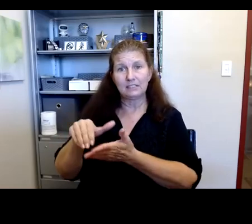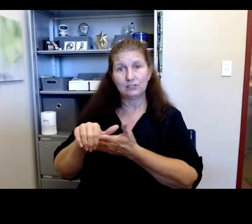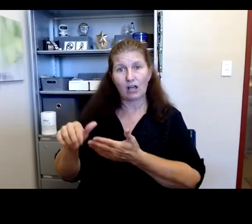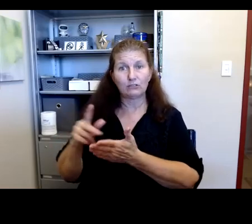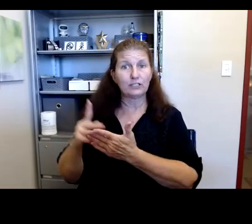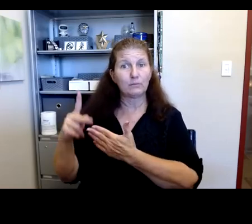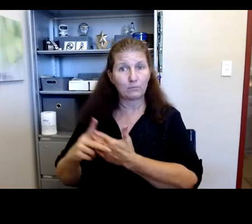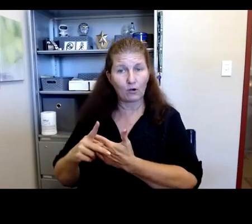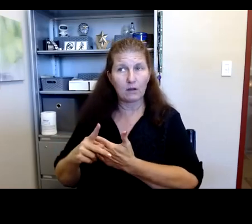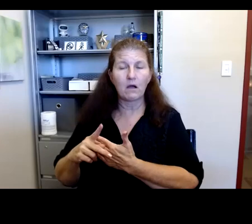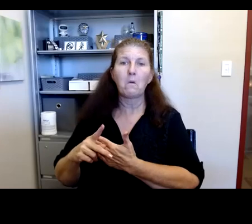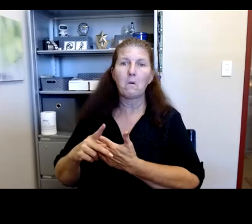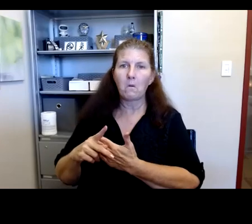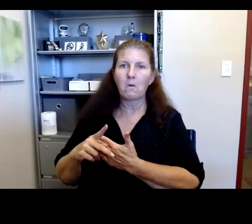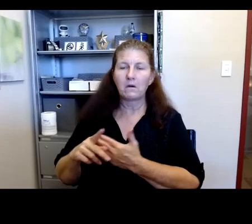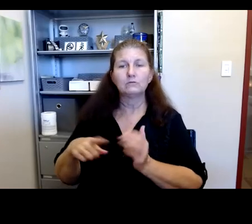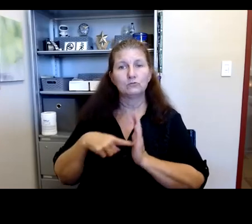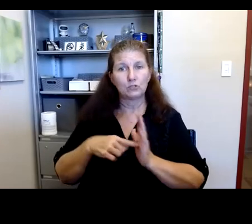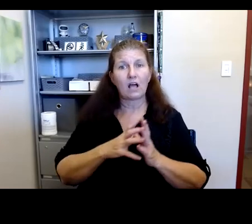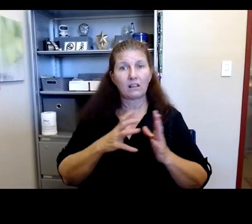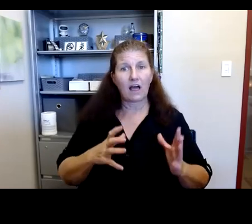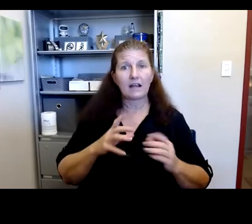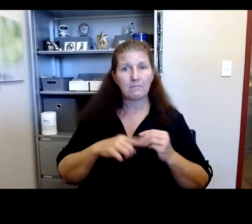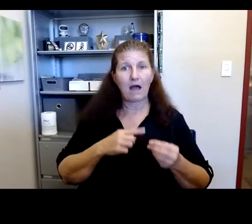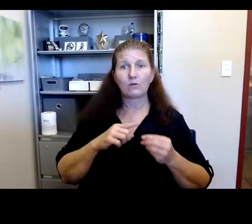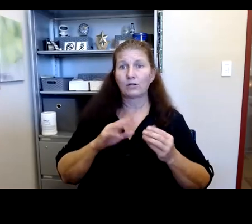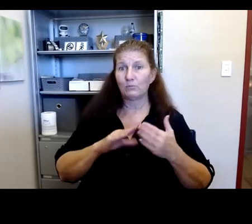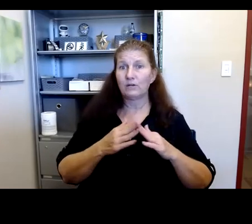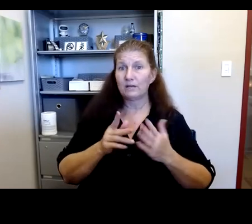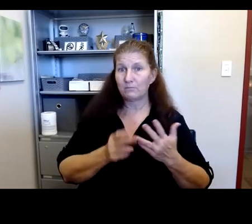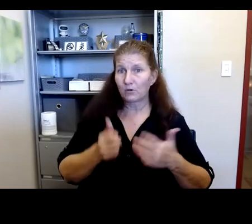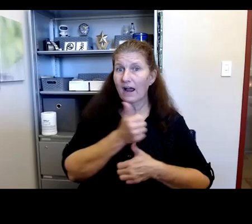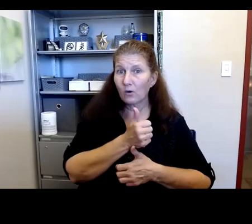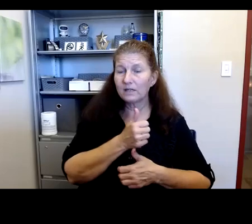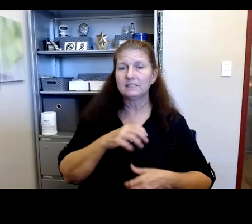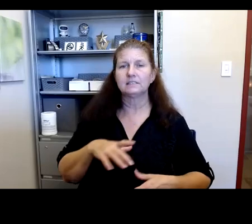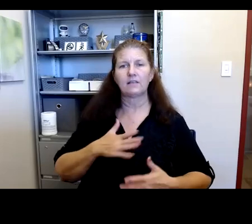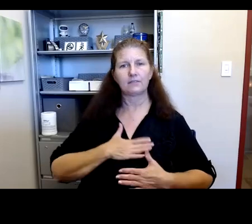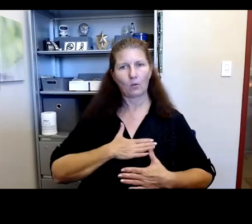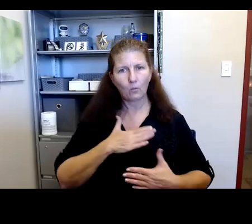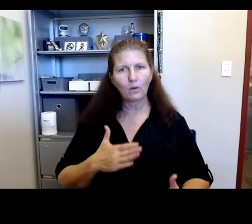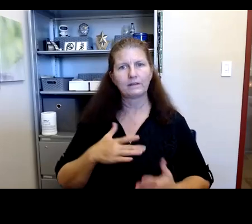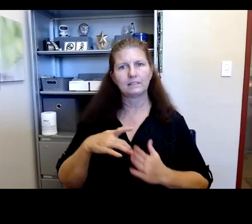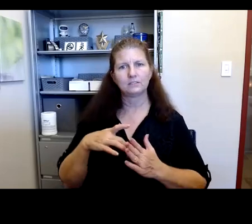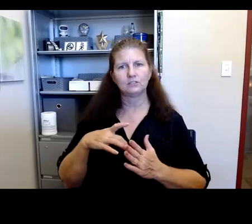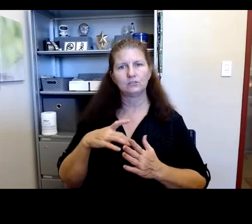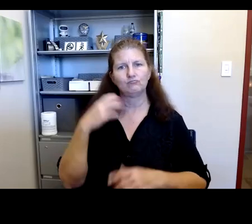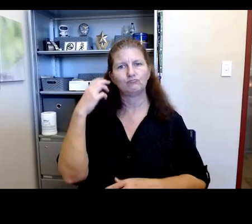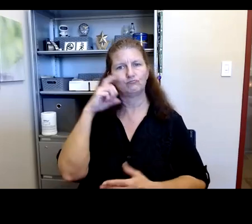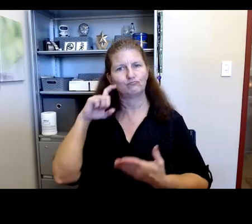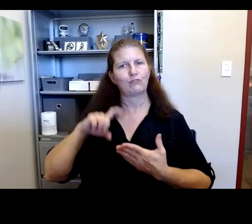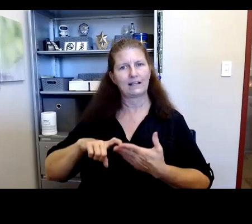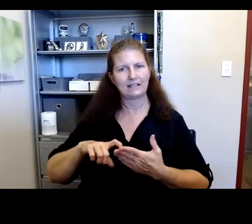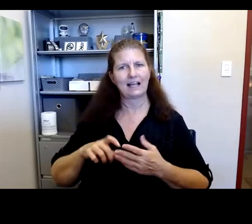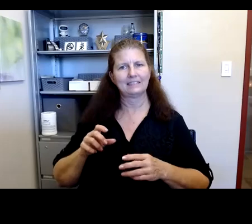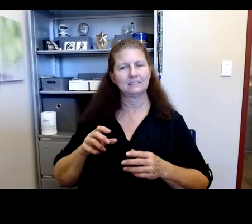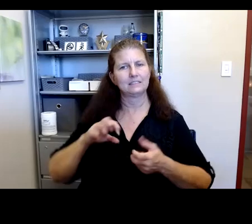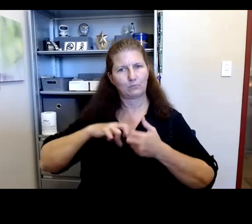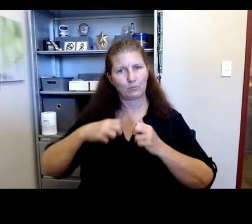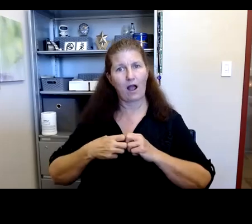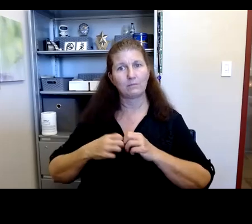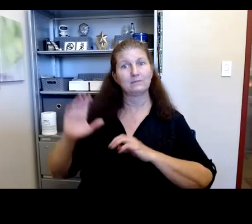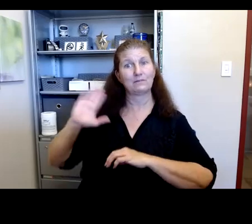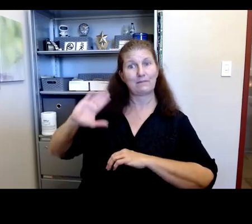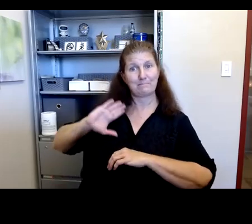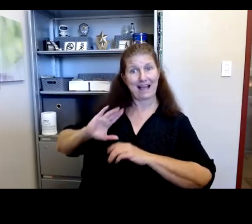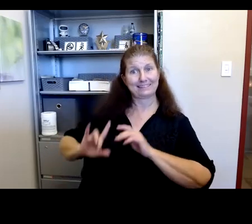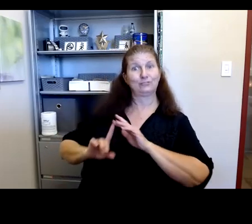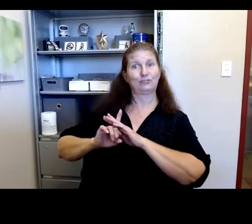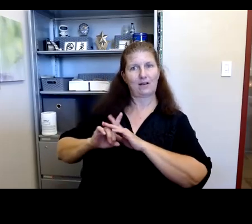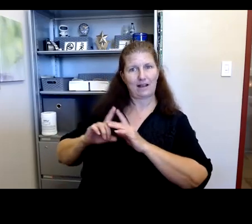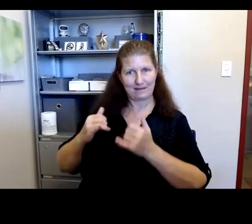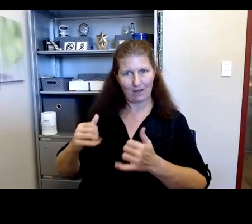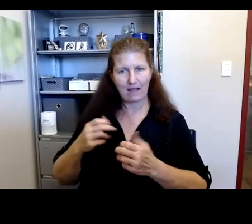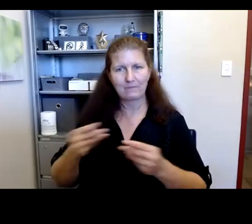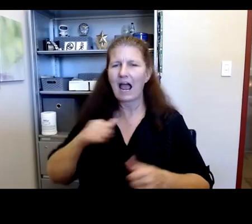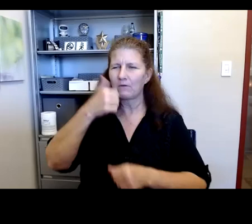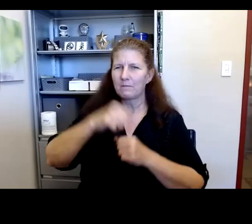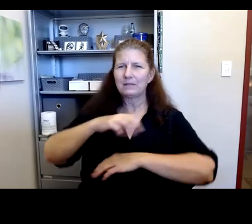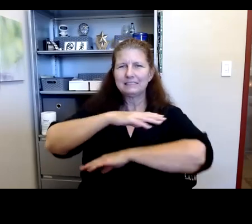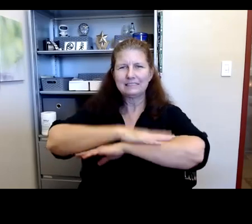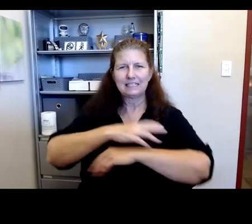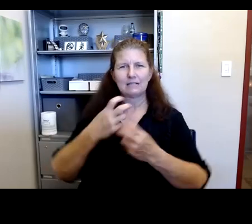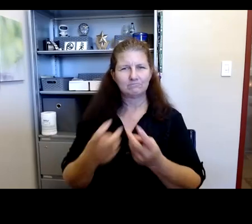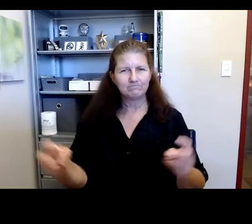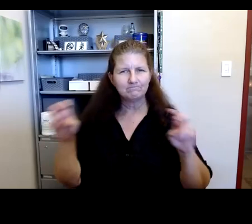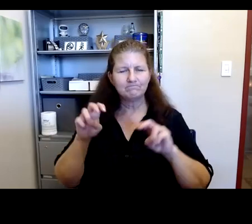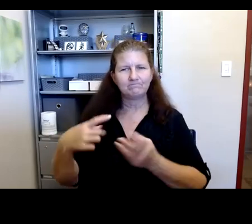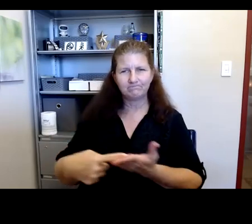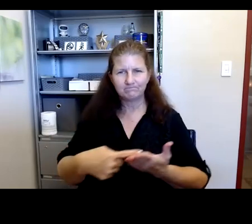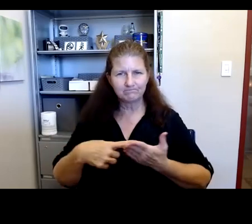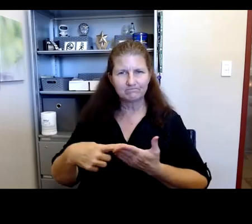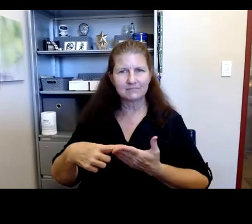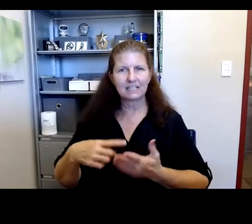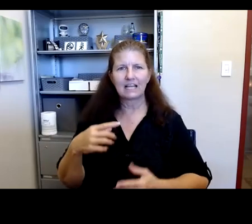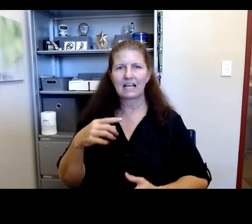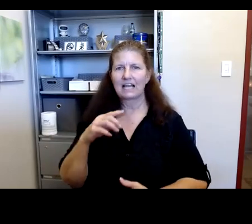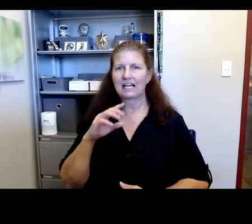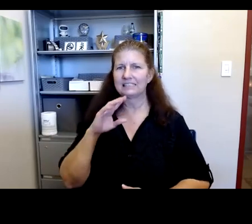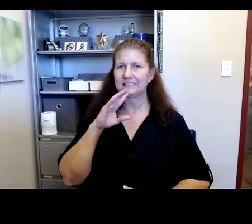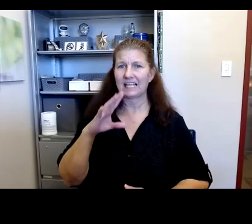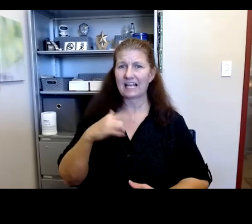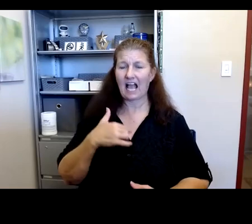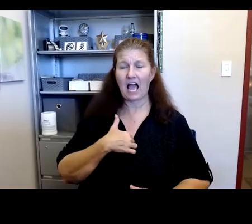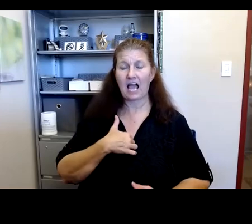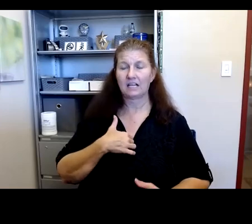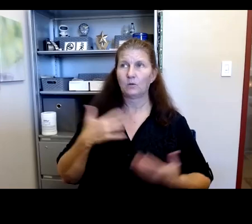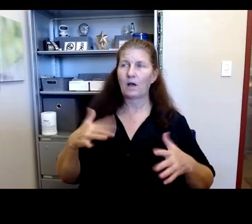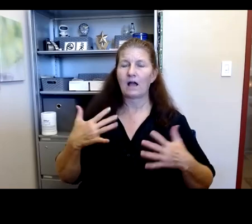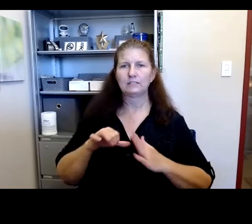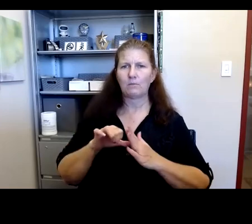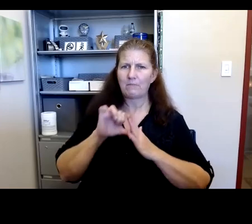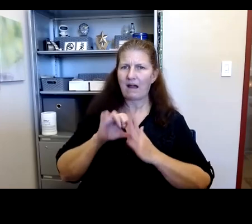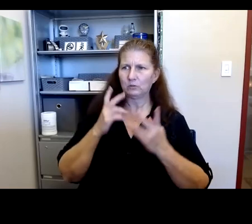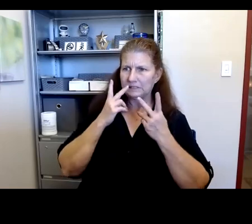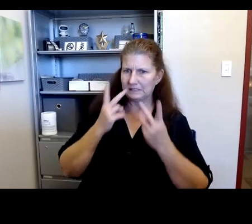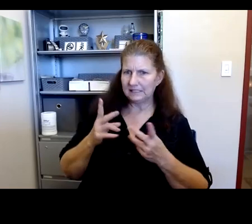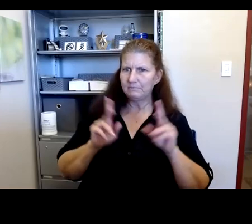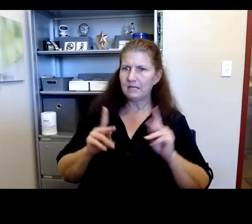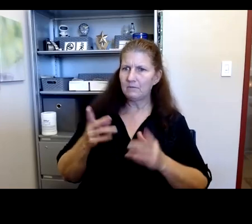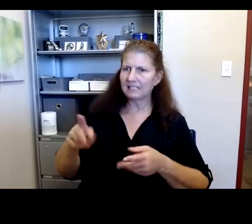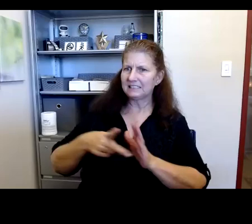Robyn Thomas: says a lot about the priorities of the community, says a lot about the willingness to write some of the wrongs that have put us in this situation. In the first place, i'll never forget sitting at the table with some of the community leaders there, and saying out loud, You know I just It's so powerful to see people being given a second chance.